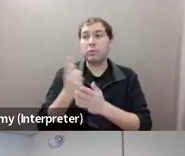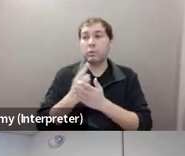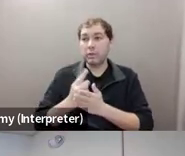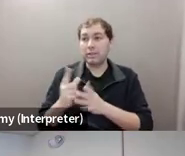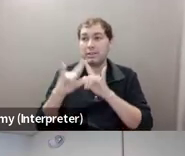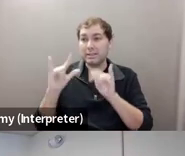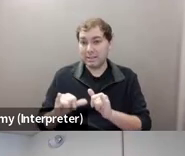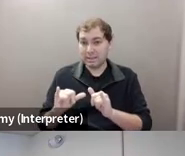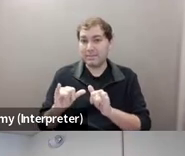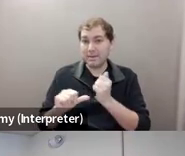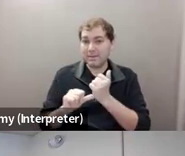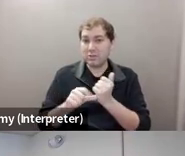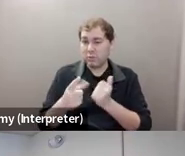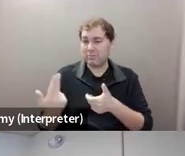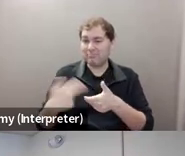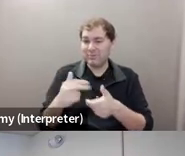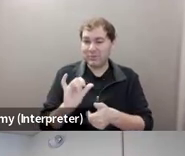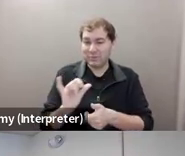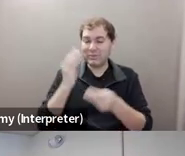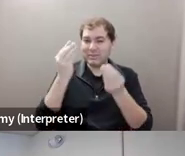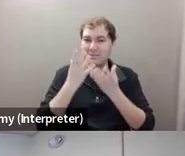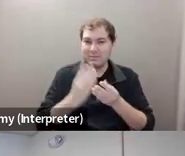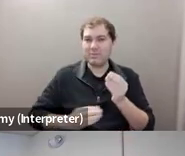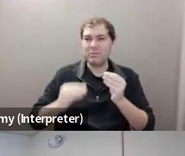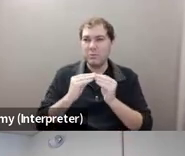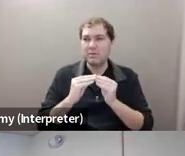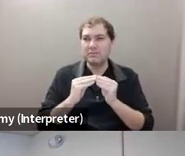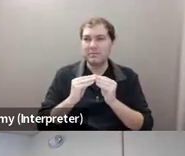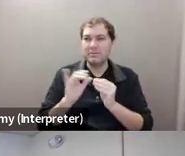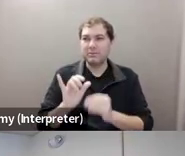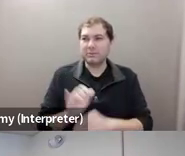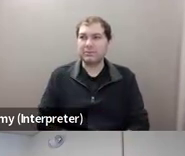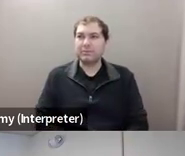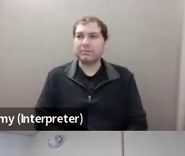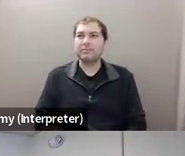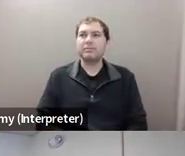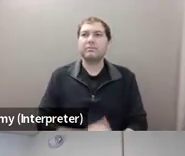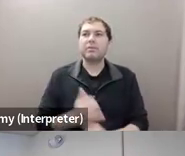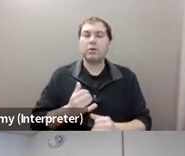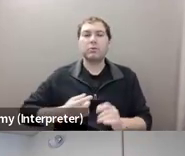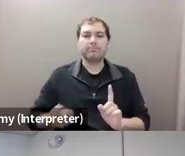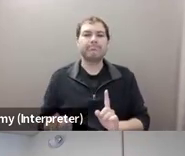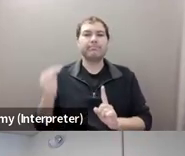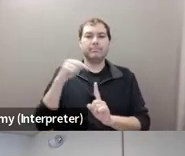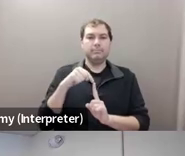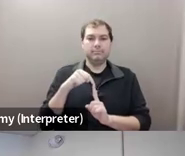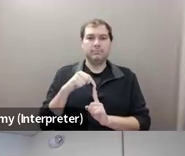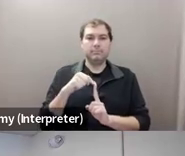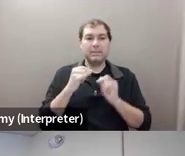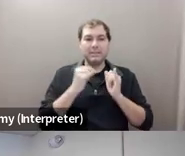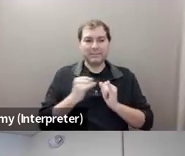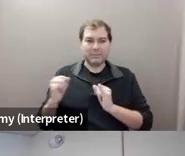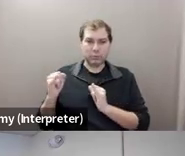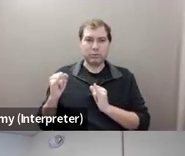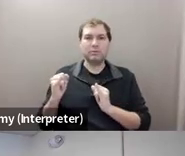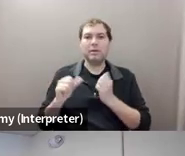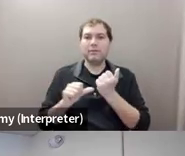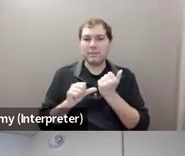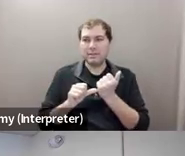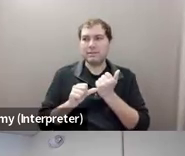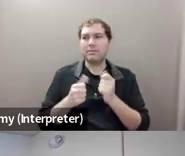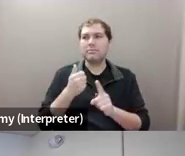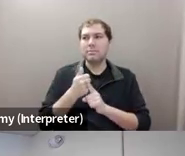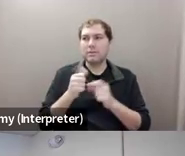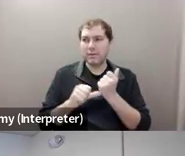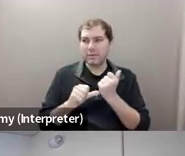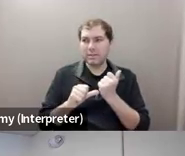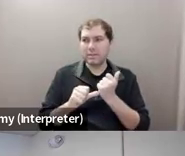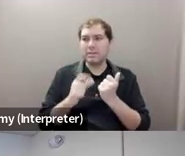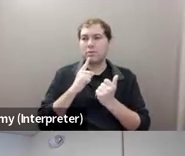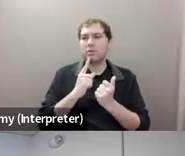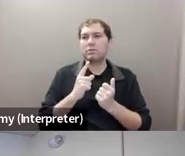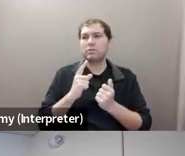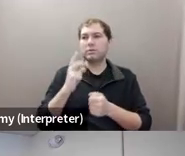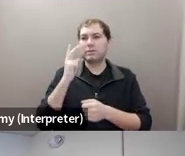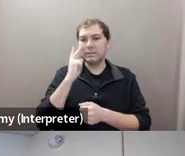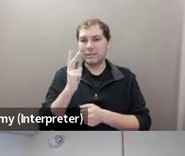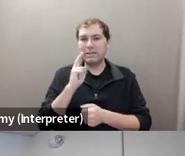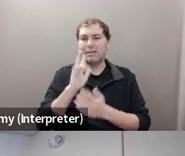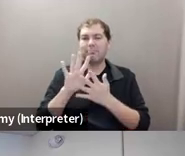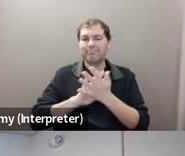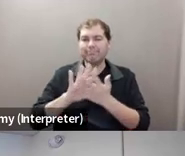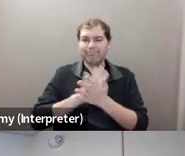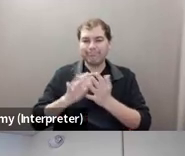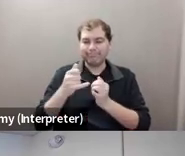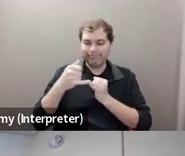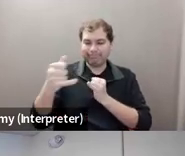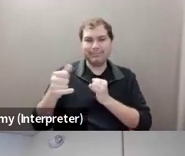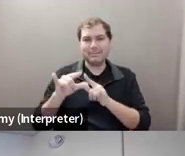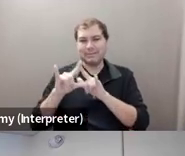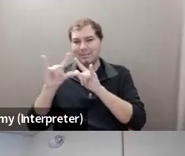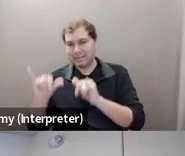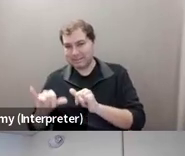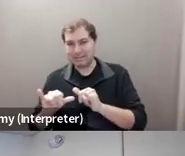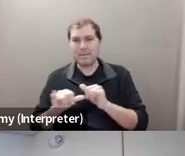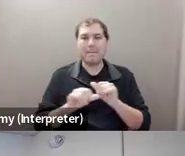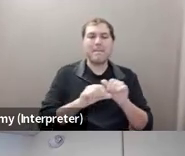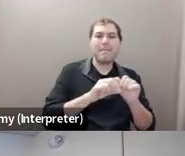Rebecca - APRIL: be on that call and and give us some information as well. There, I wanna take this back, though, to individual advocacy, self advocacy, and we can see that there's a there's a foggy line there, right? But let's talk a little bit about